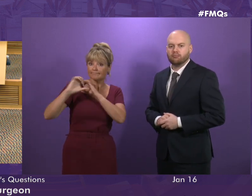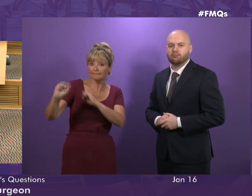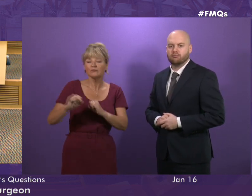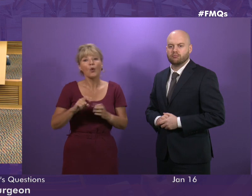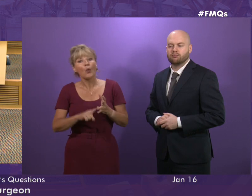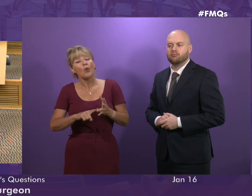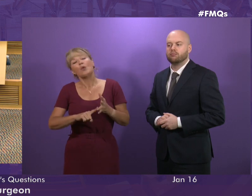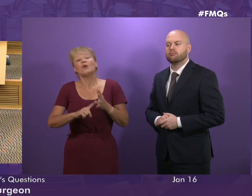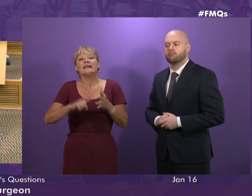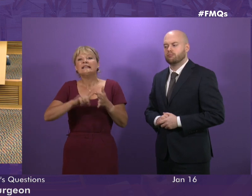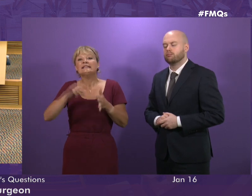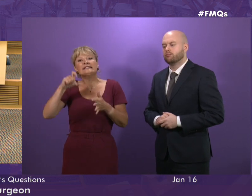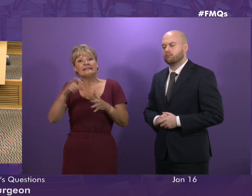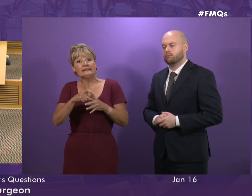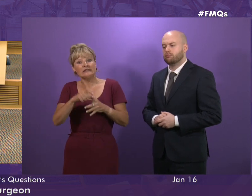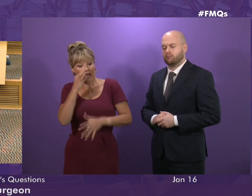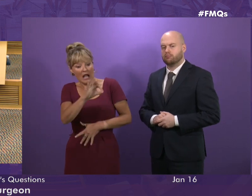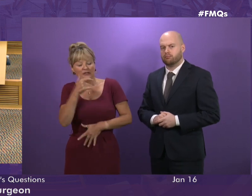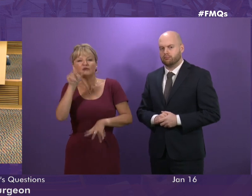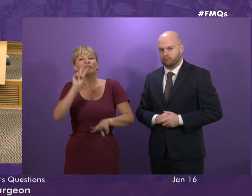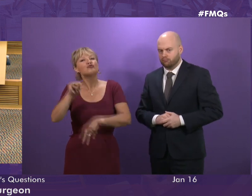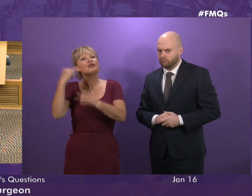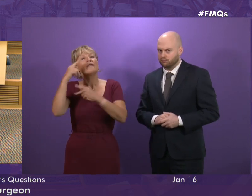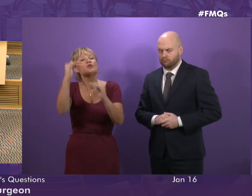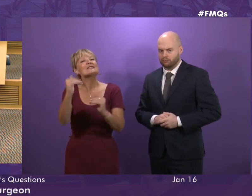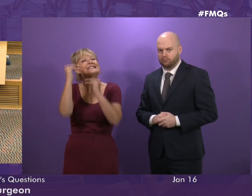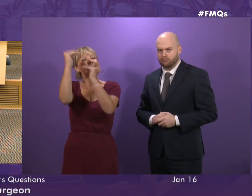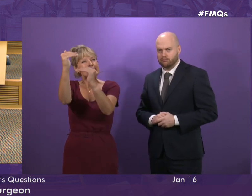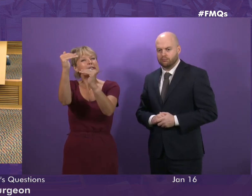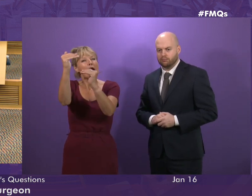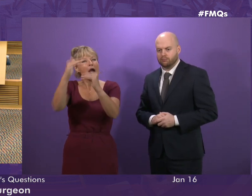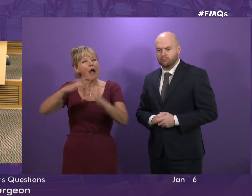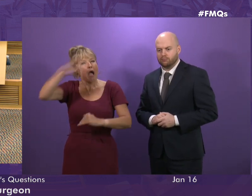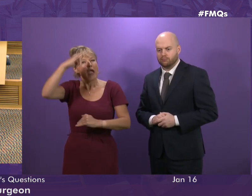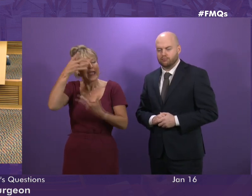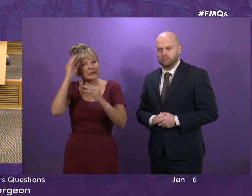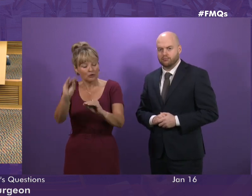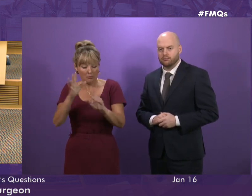to carry out a review of the senior phase, but of course we will abide by the decision